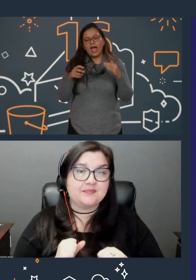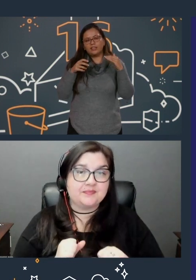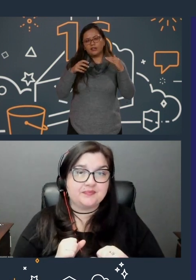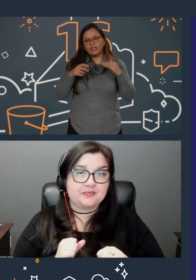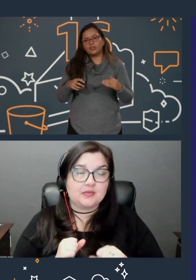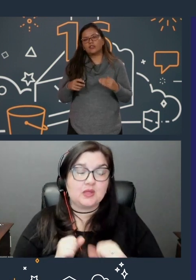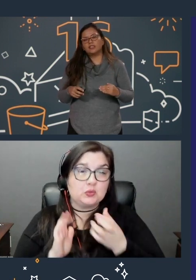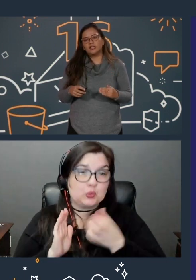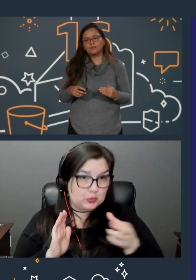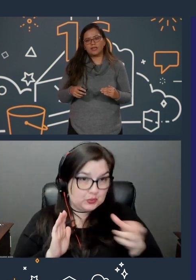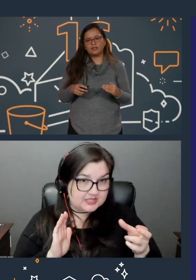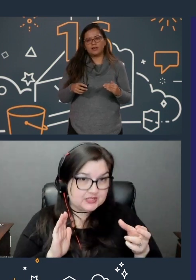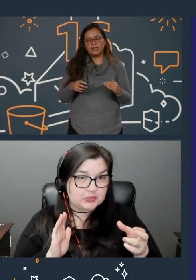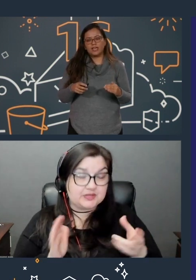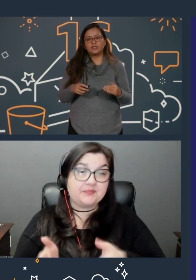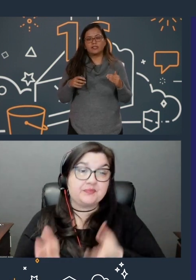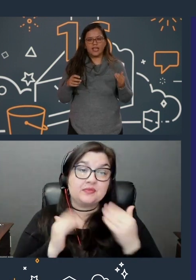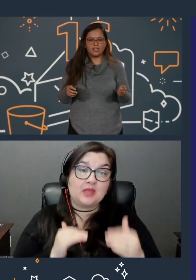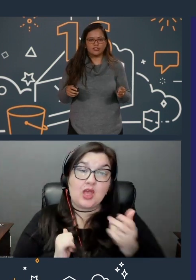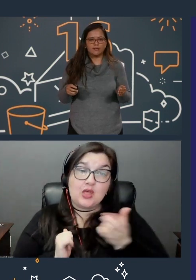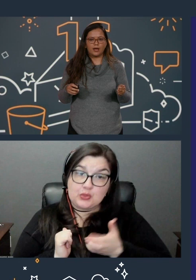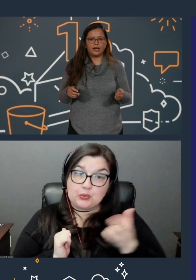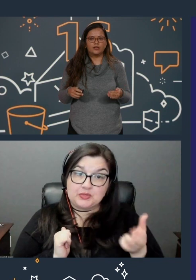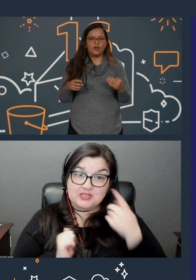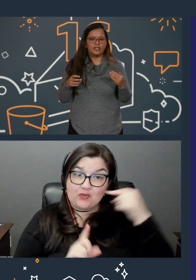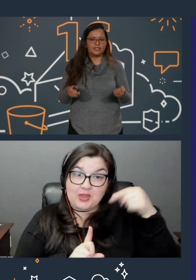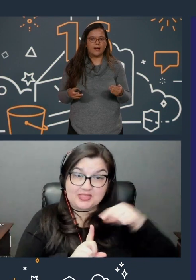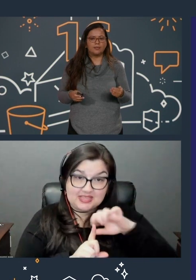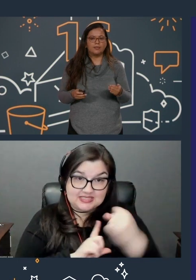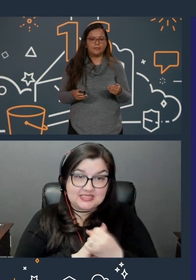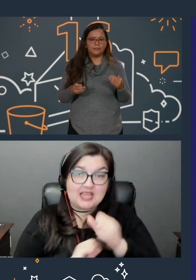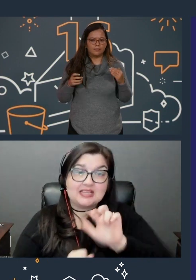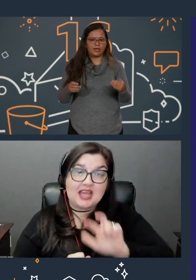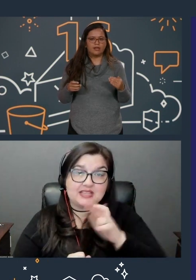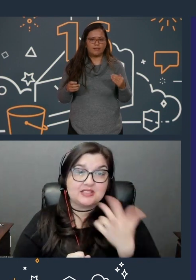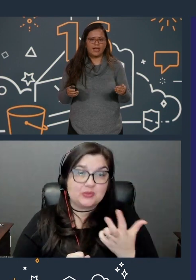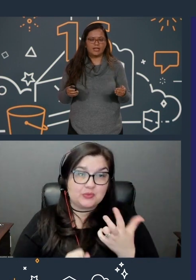And the resource in this specific case is the S3 bucket called the sample bucket Pi Day,